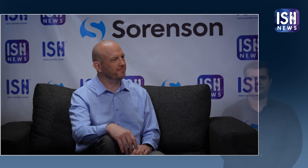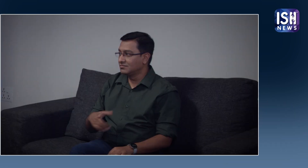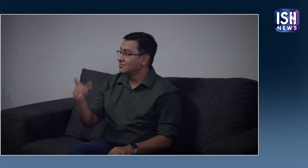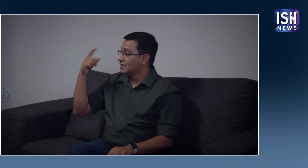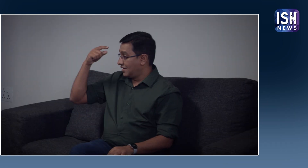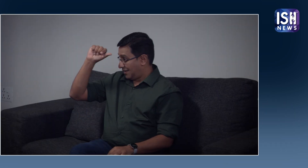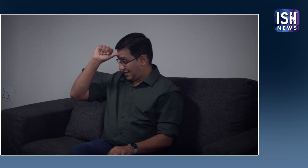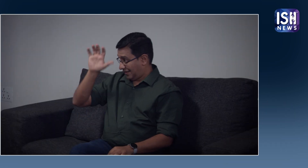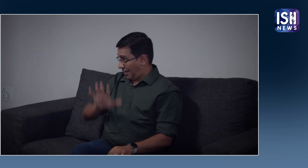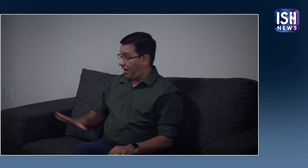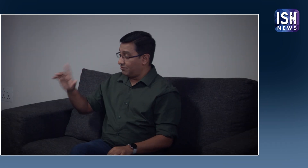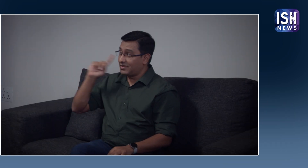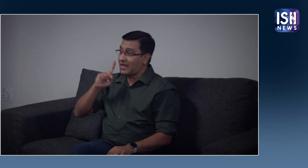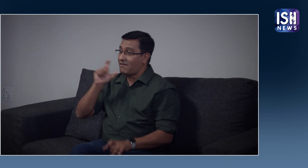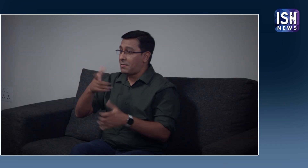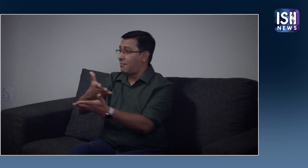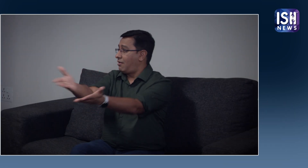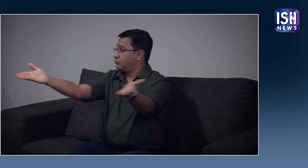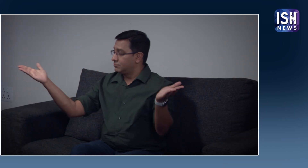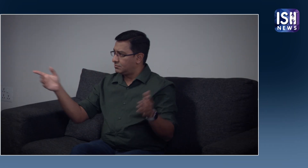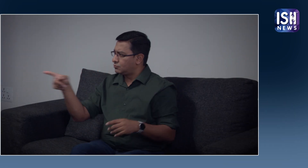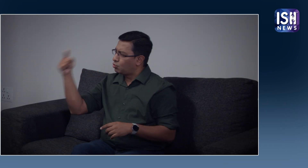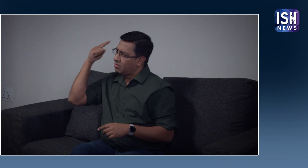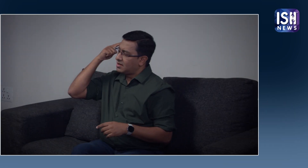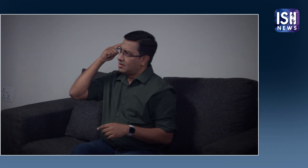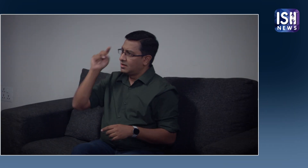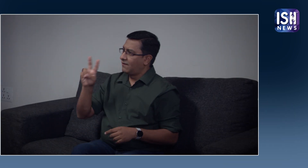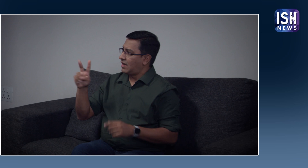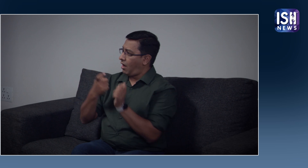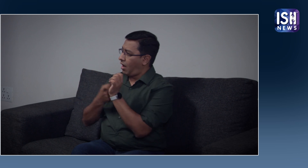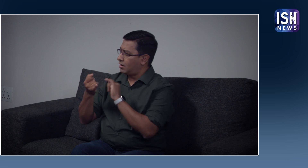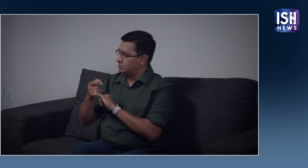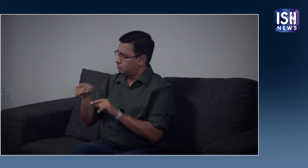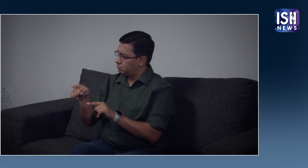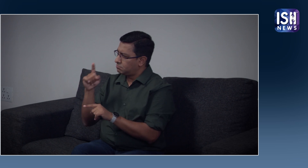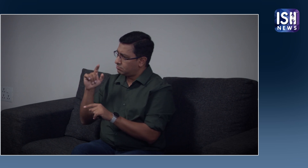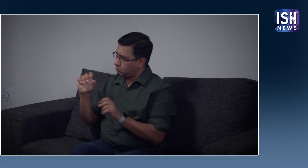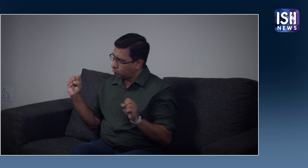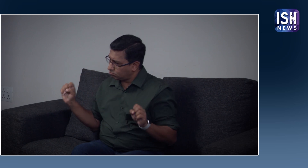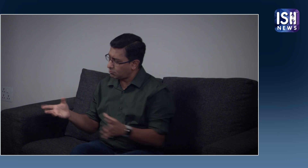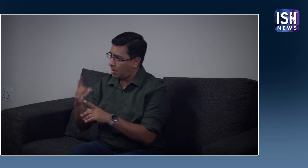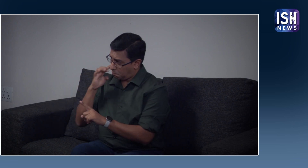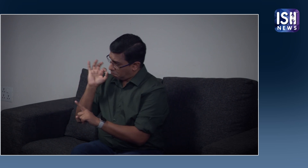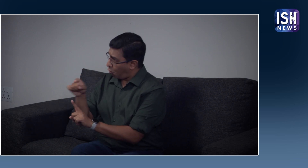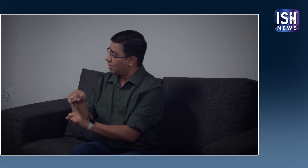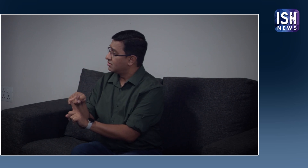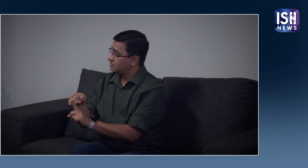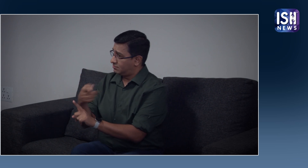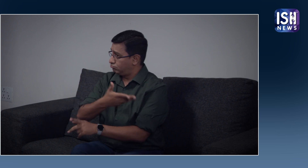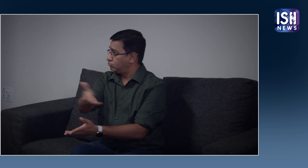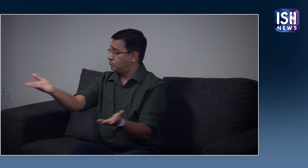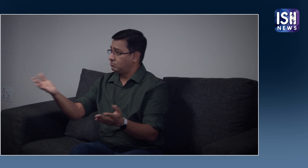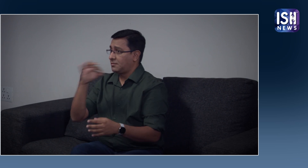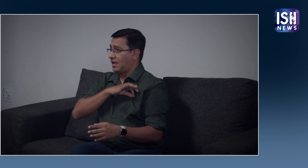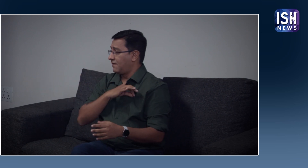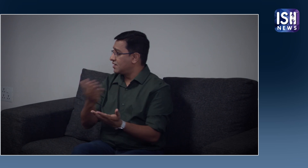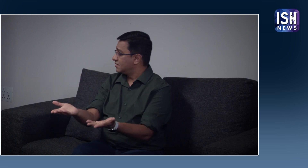Do you think in India it is important for the Deaf should start VRS? Will they benefit?